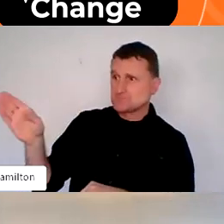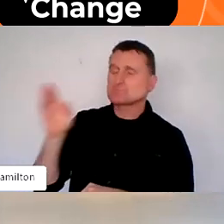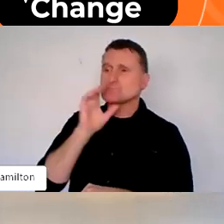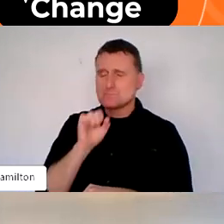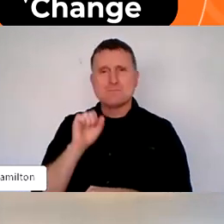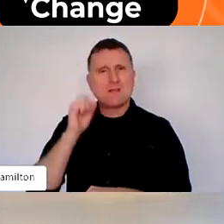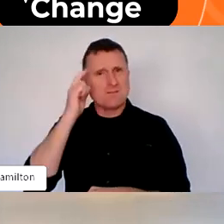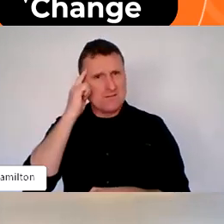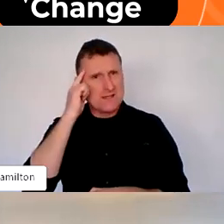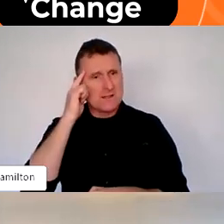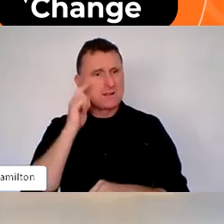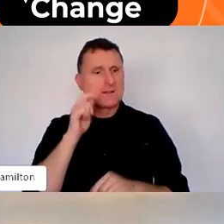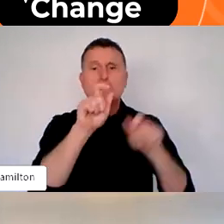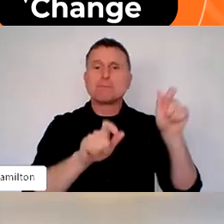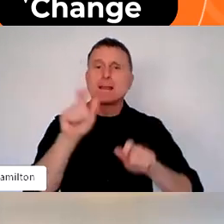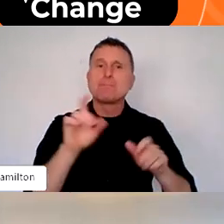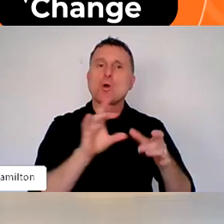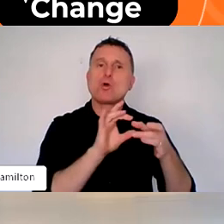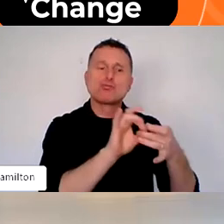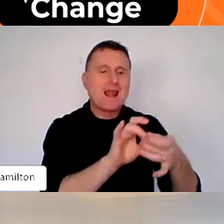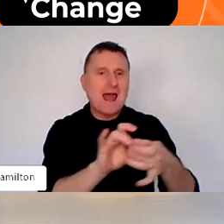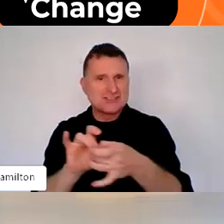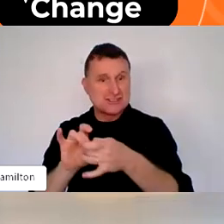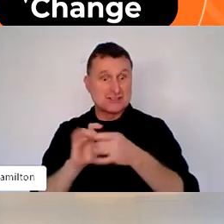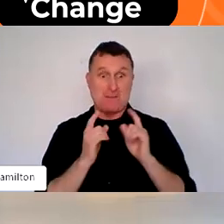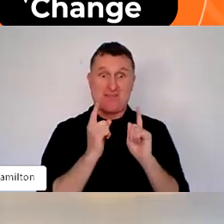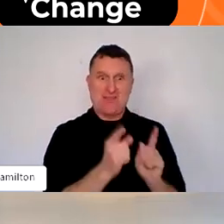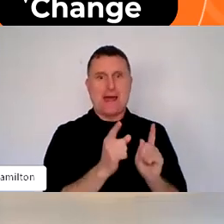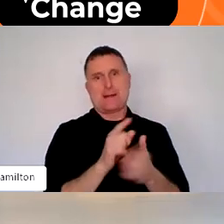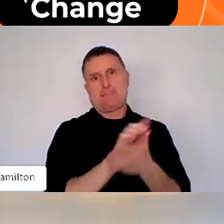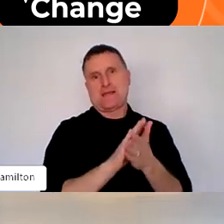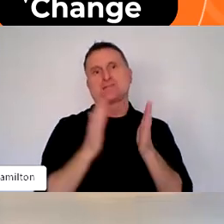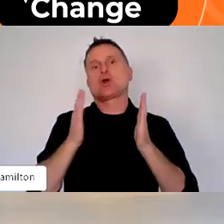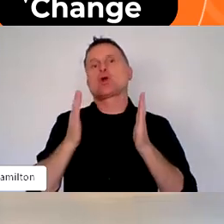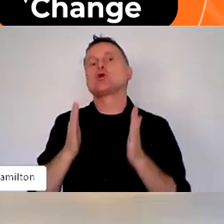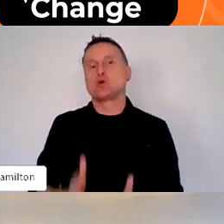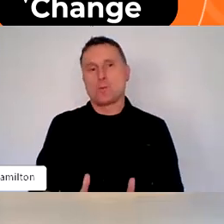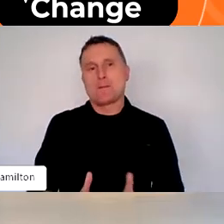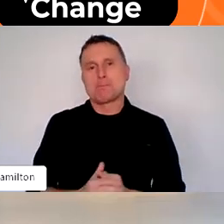with others is the measure of our humanity. If we fast-forward to